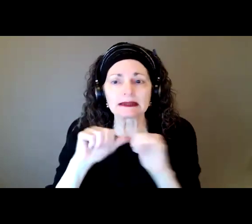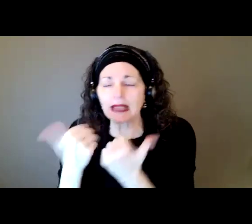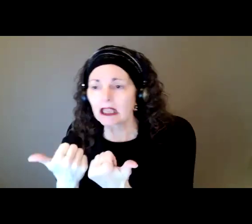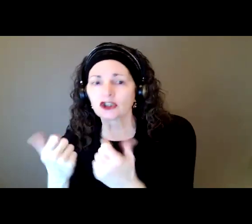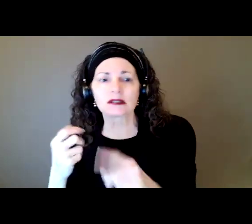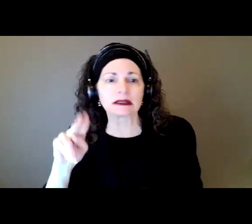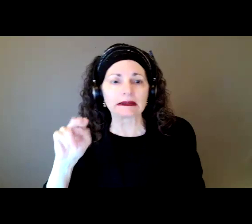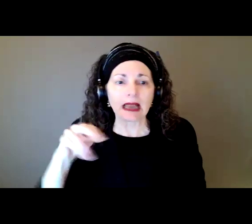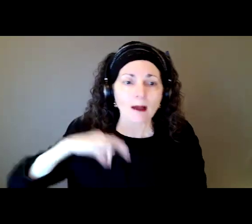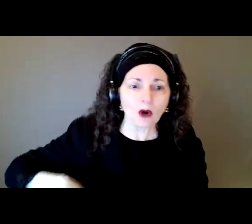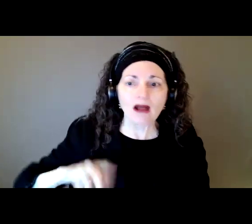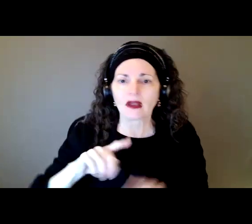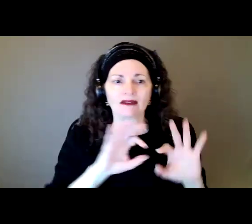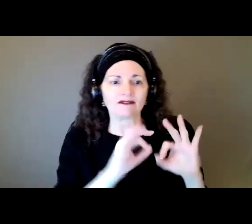So that's everyone on this call.